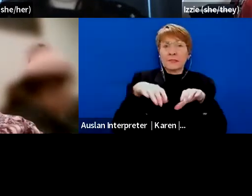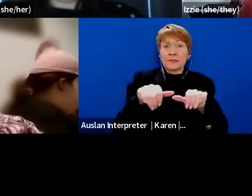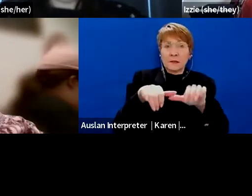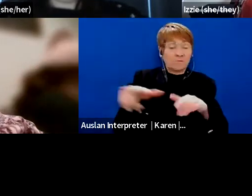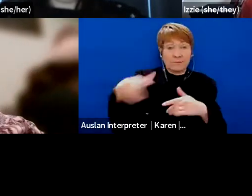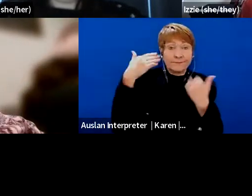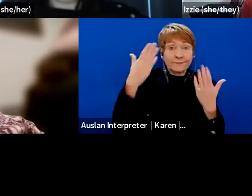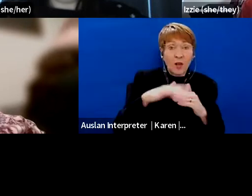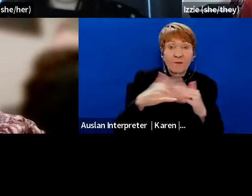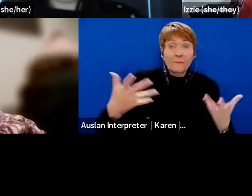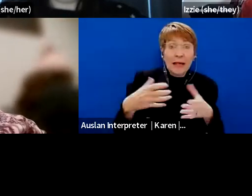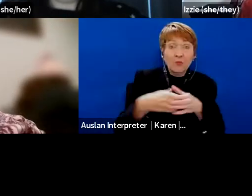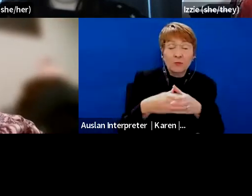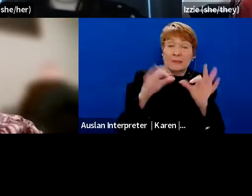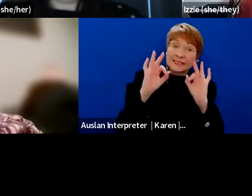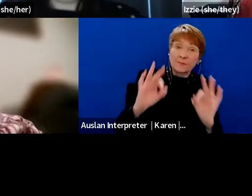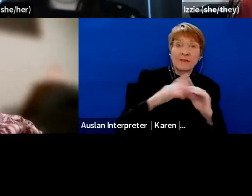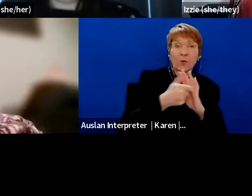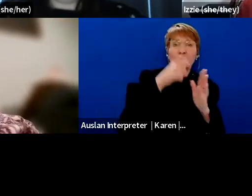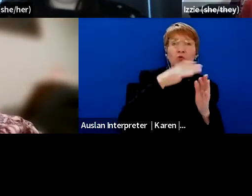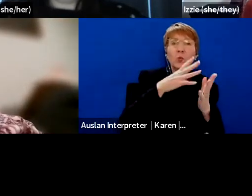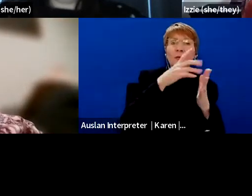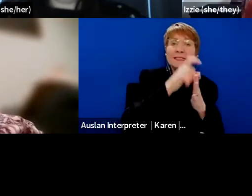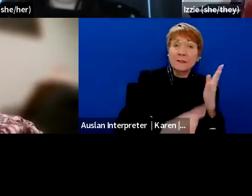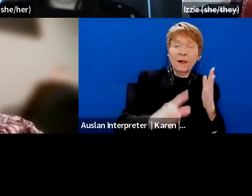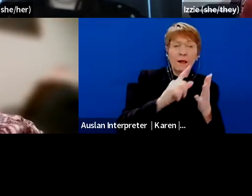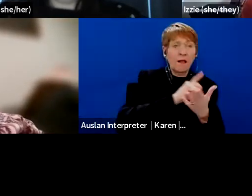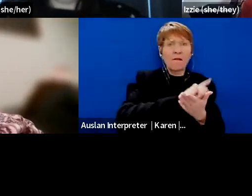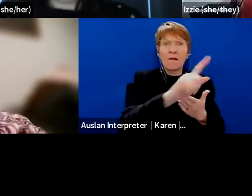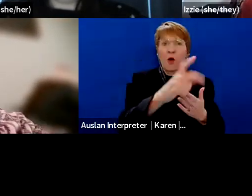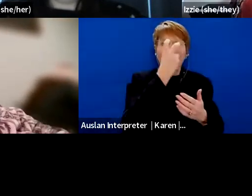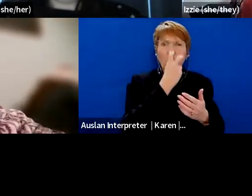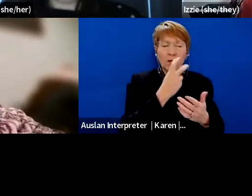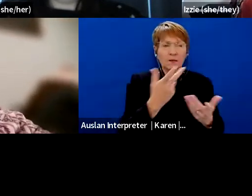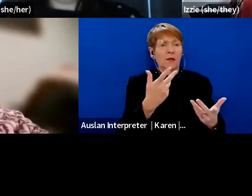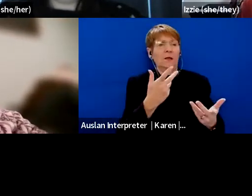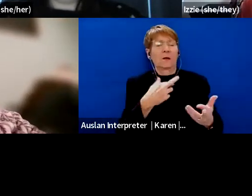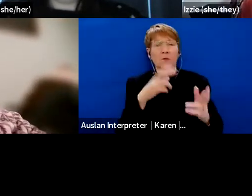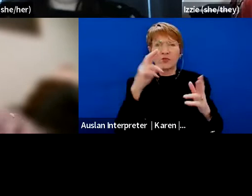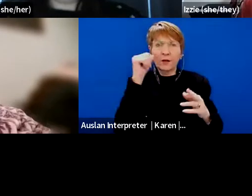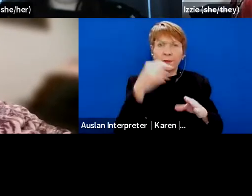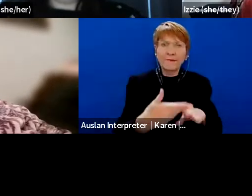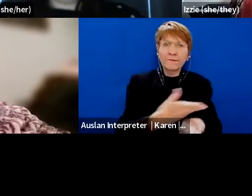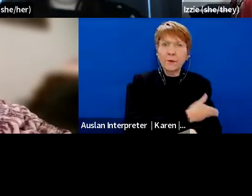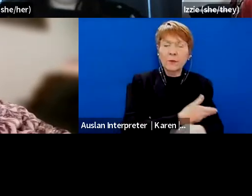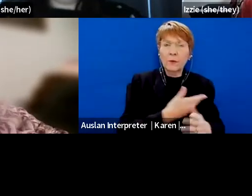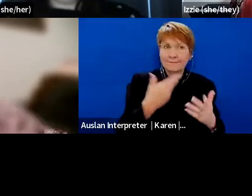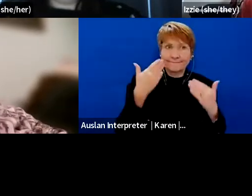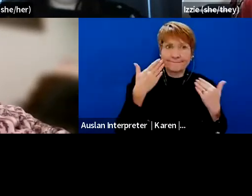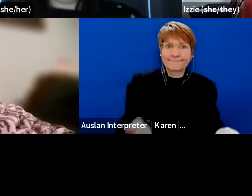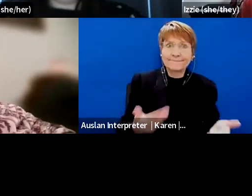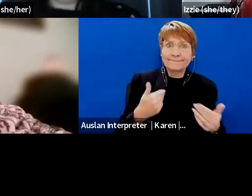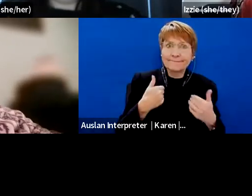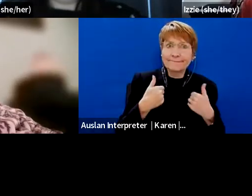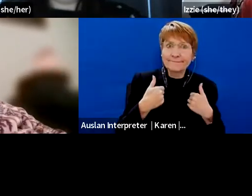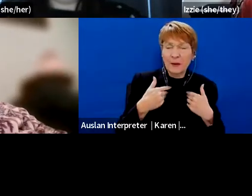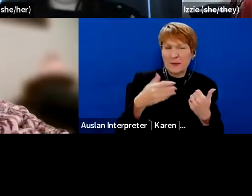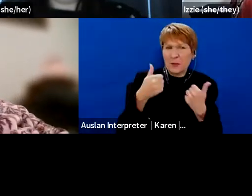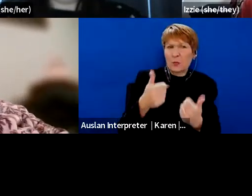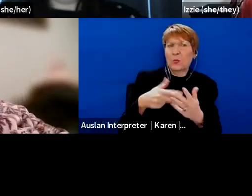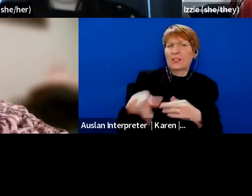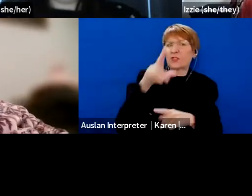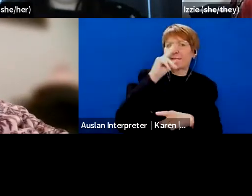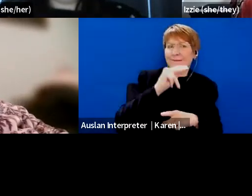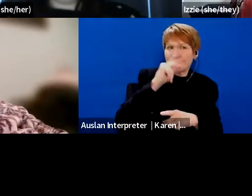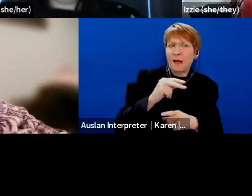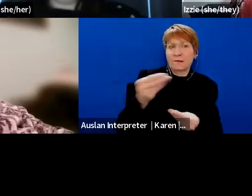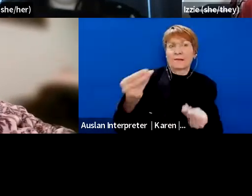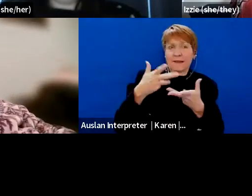until she was a bit older, so just those sorts of things really come in handy when you're little to be out of get the best supports for her.